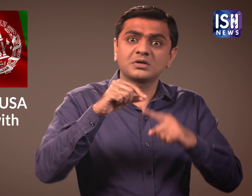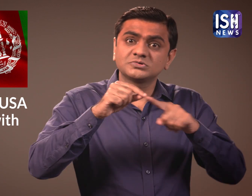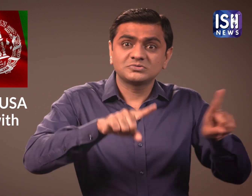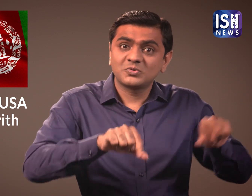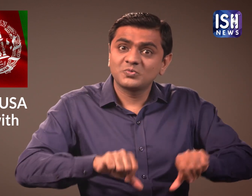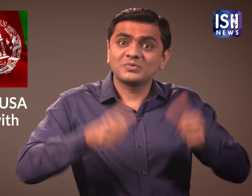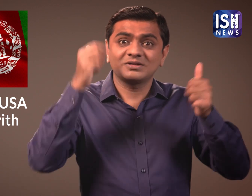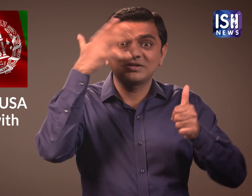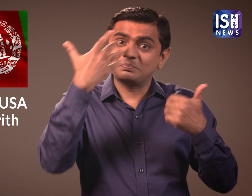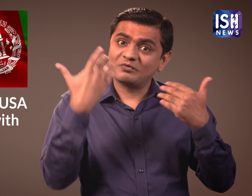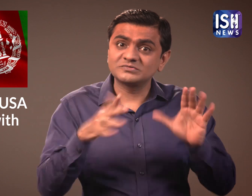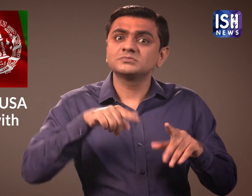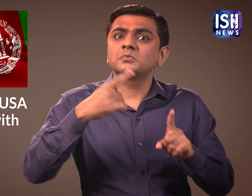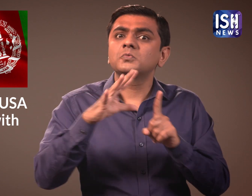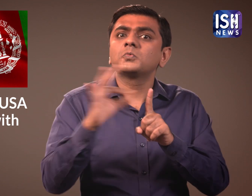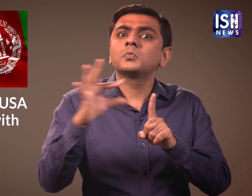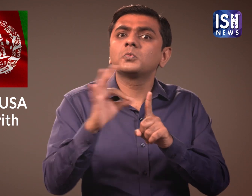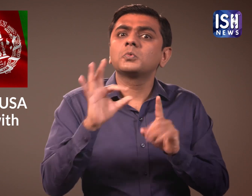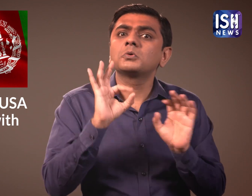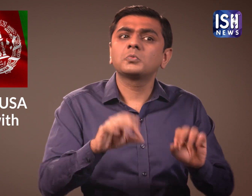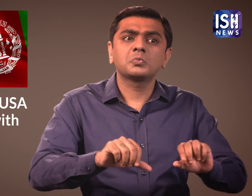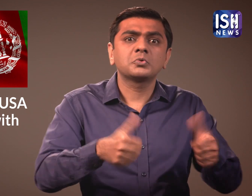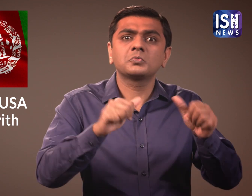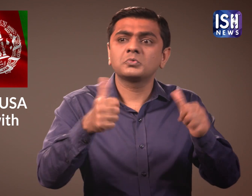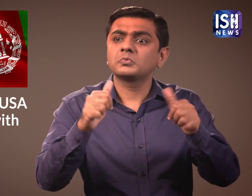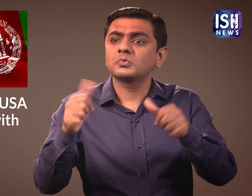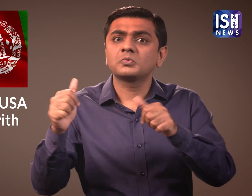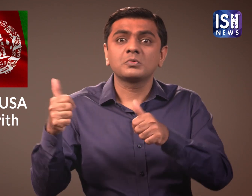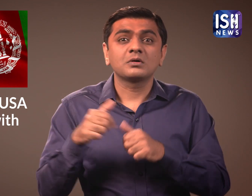After he won the elections, he has fulfilled many promises.